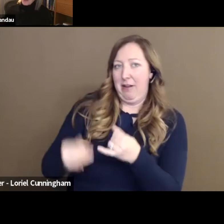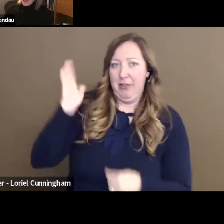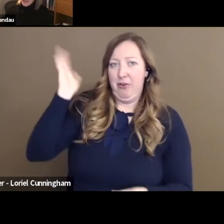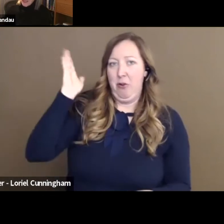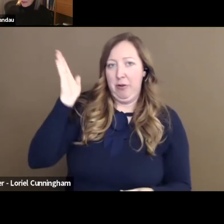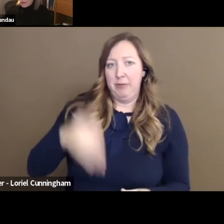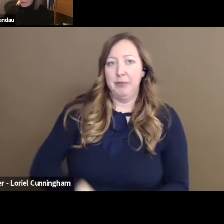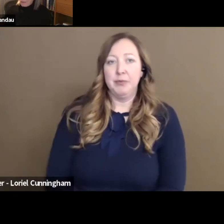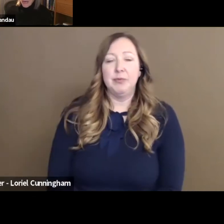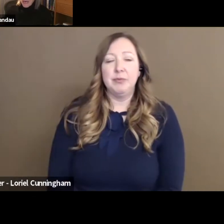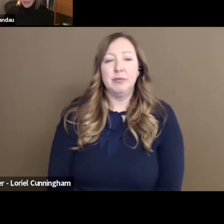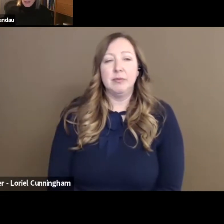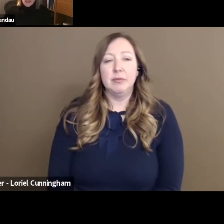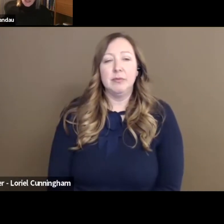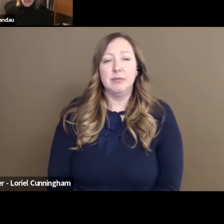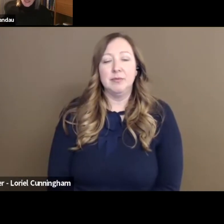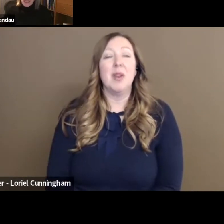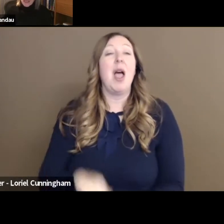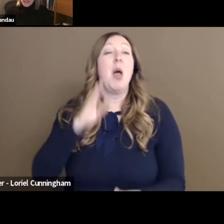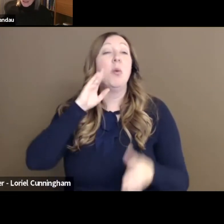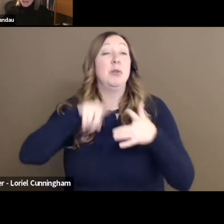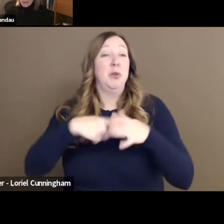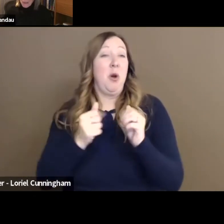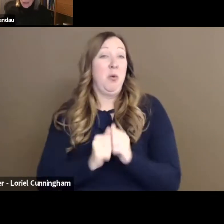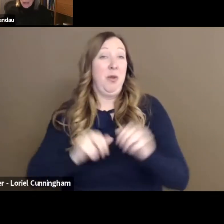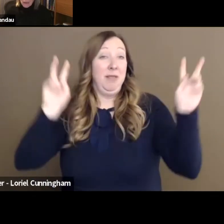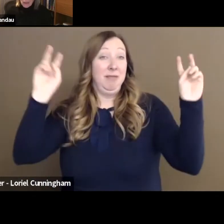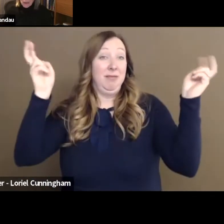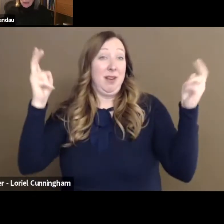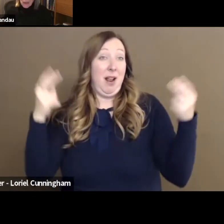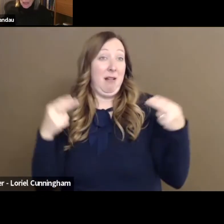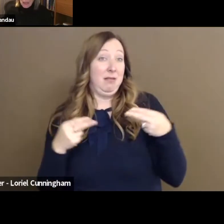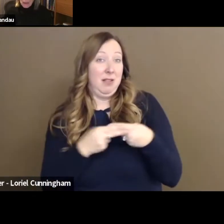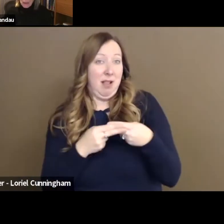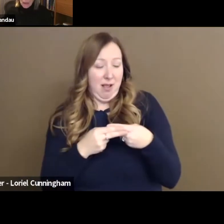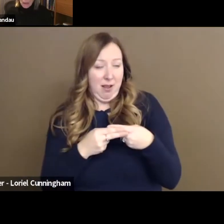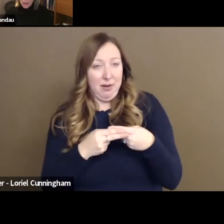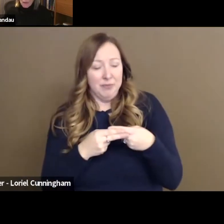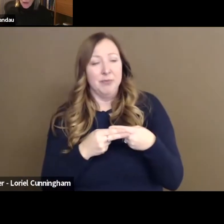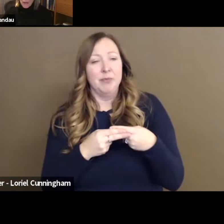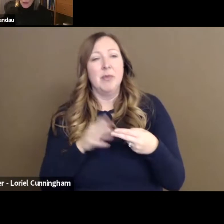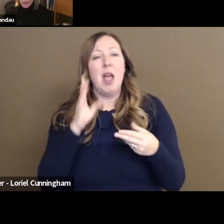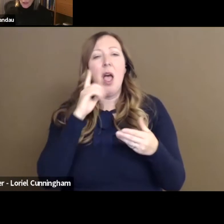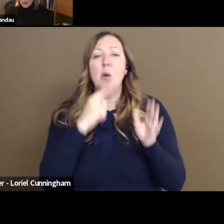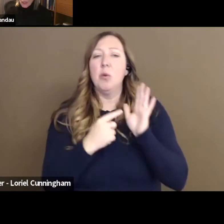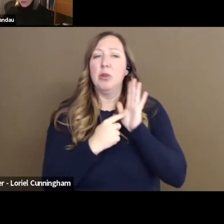title page and i'm going to point out to you that